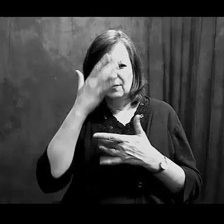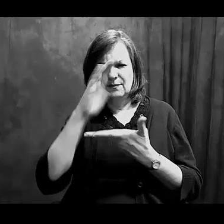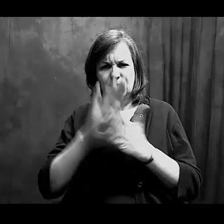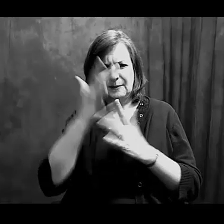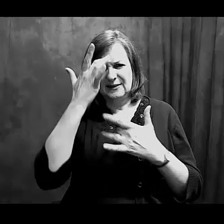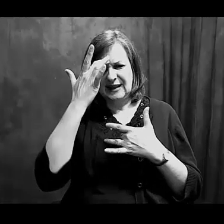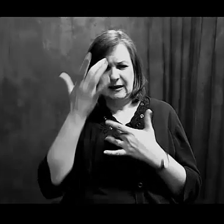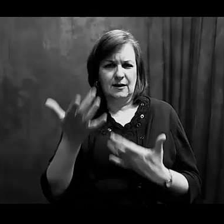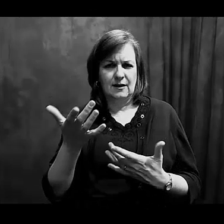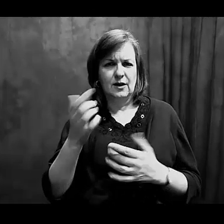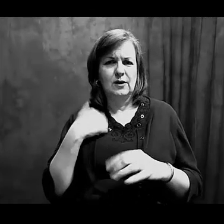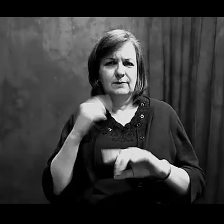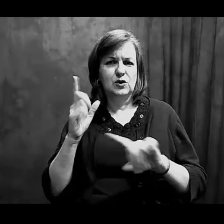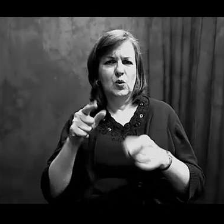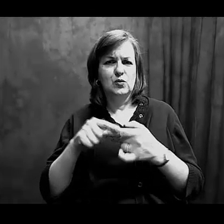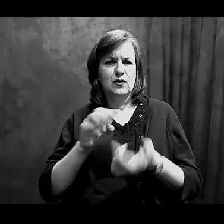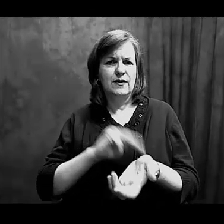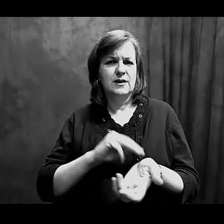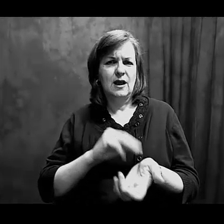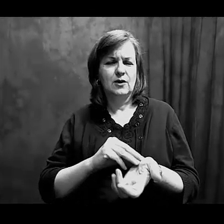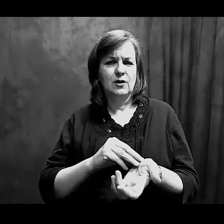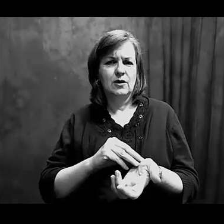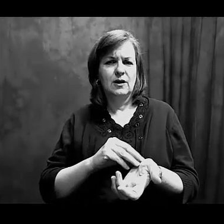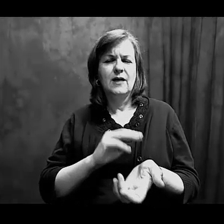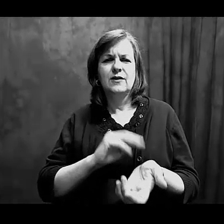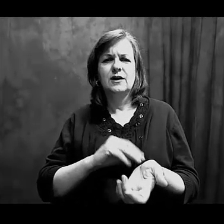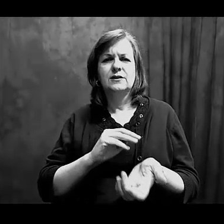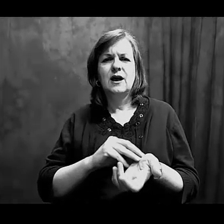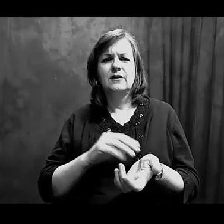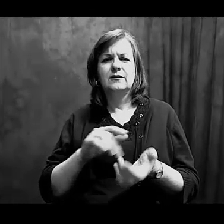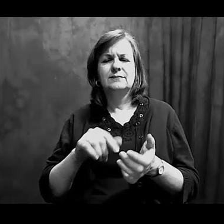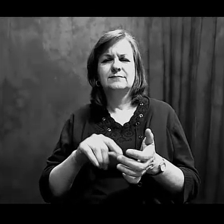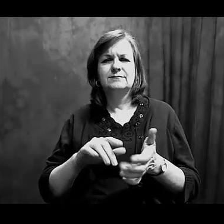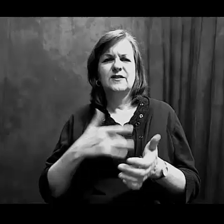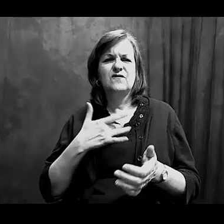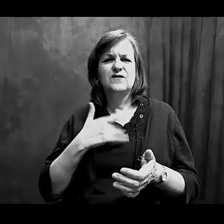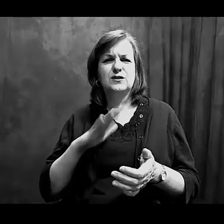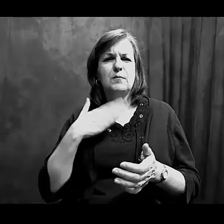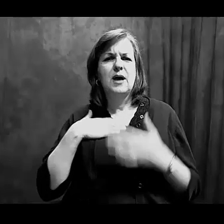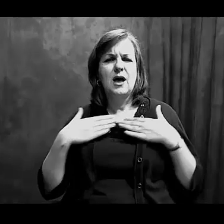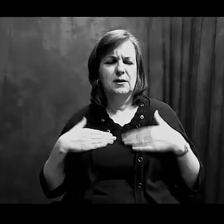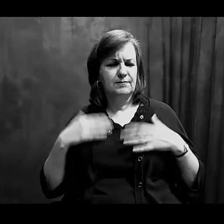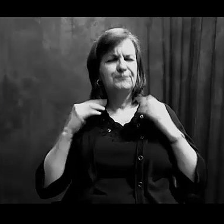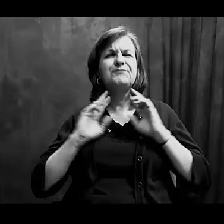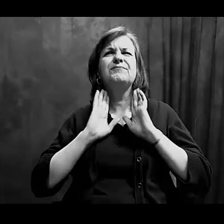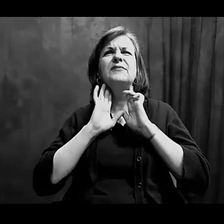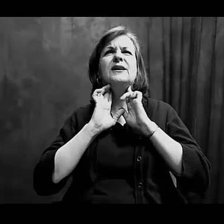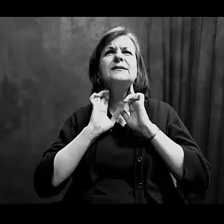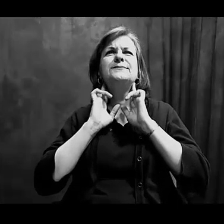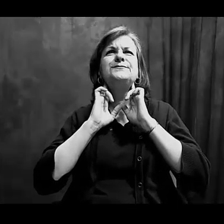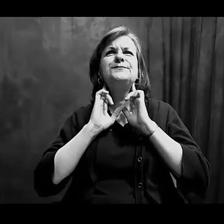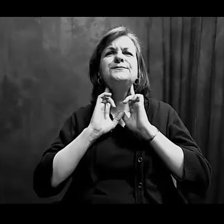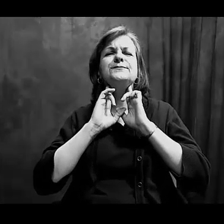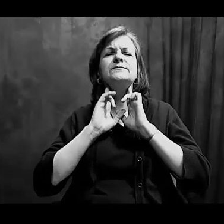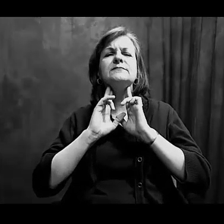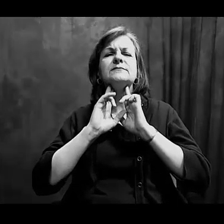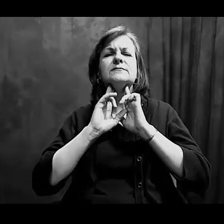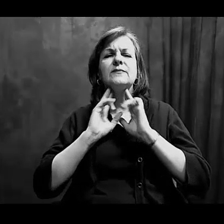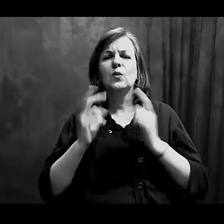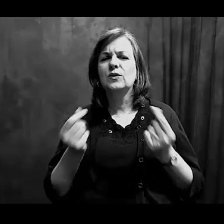so if you've ever been sick and you went to the doctor and he [she] felt kind of under your chin and sort of pushed on your neck